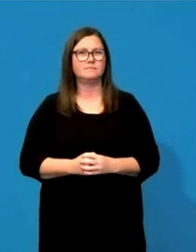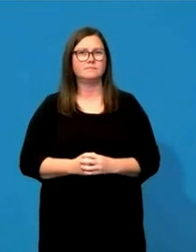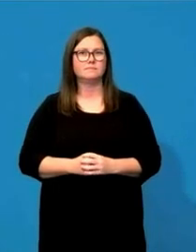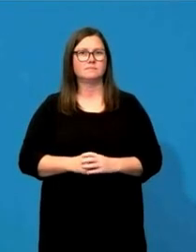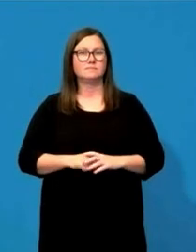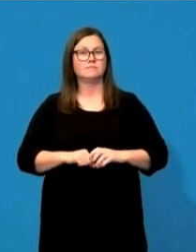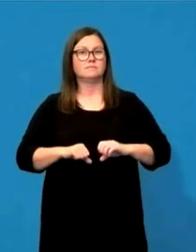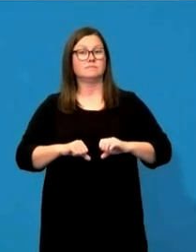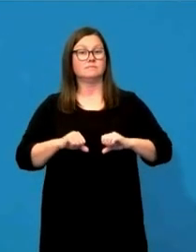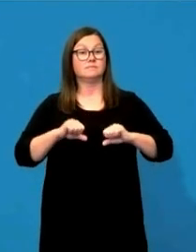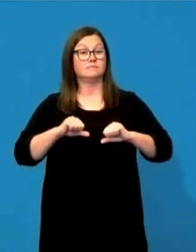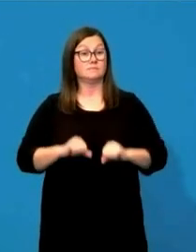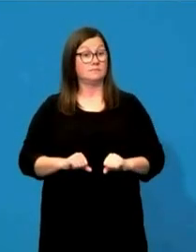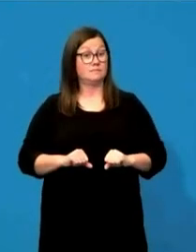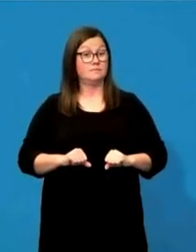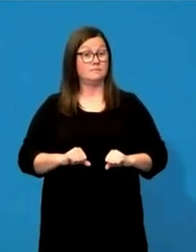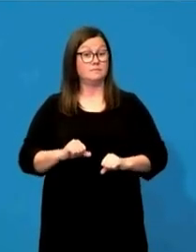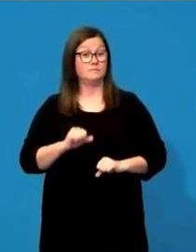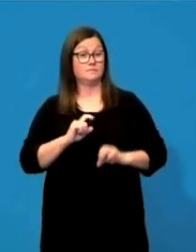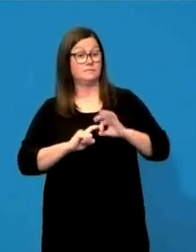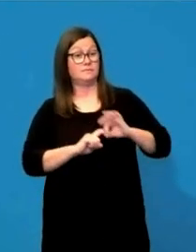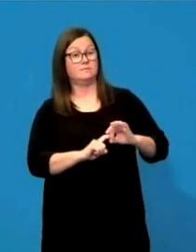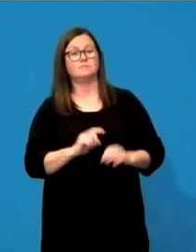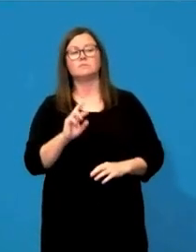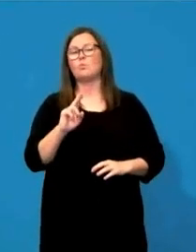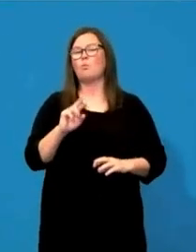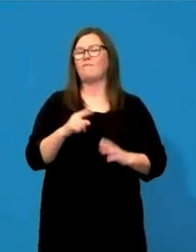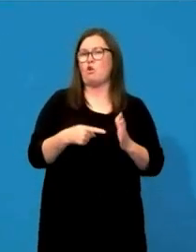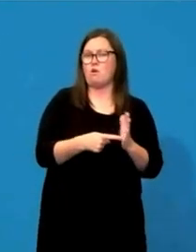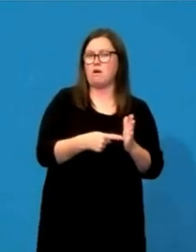So, the NDIA's objectives or aims are outlined in the report.